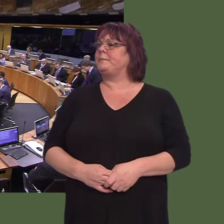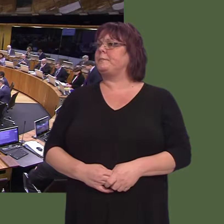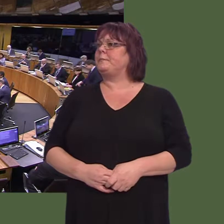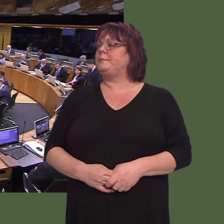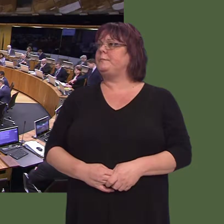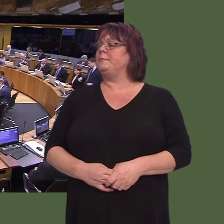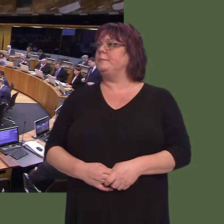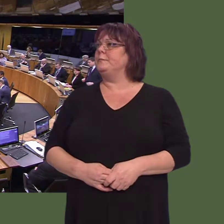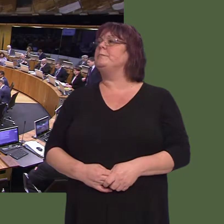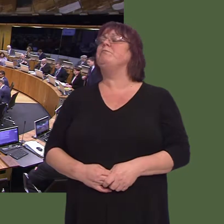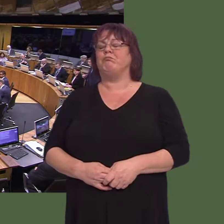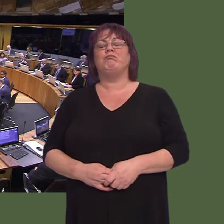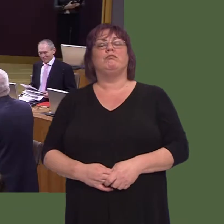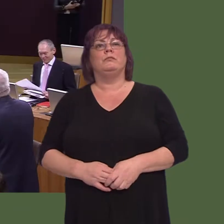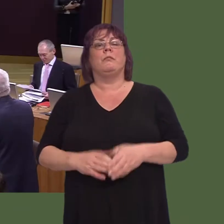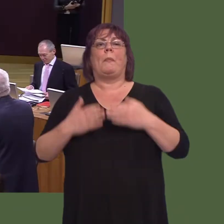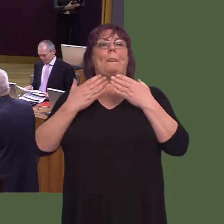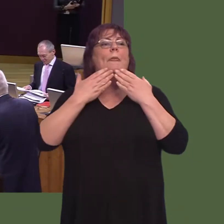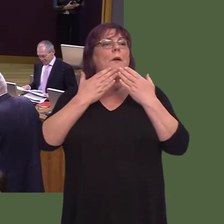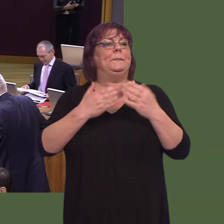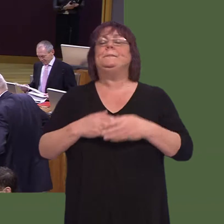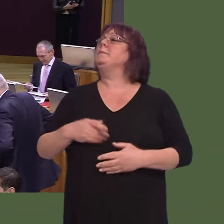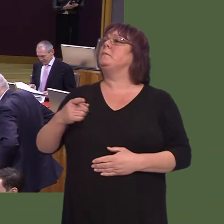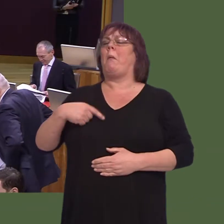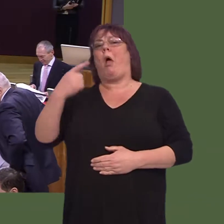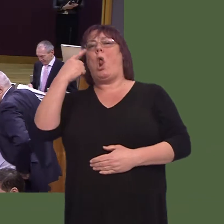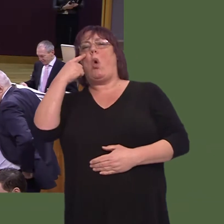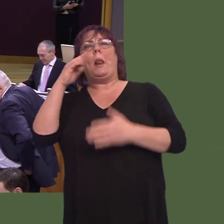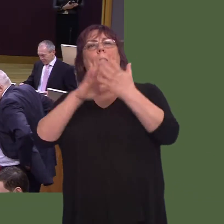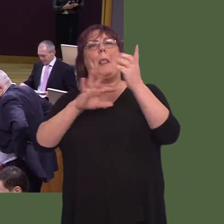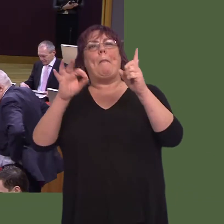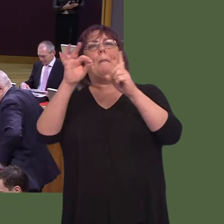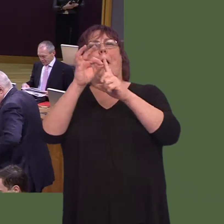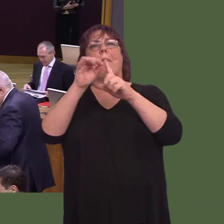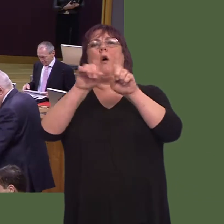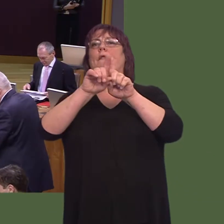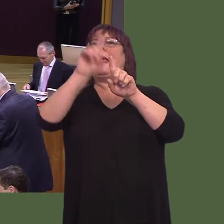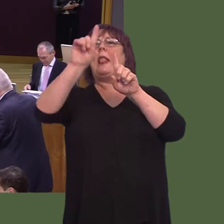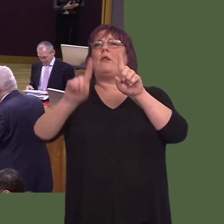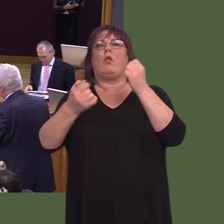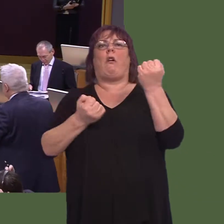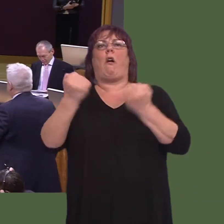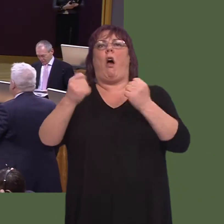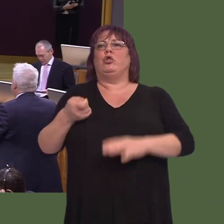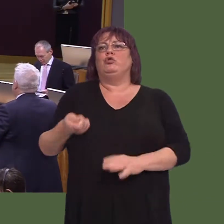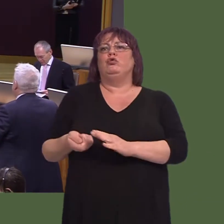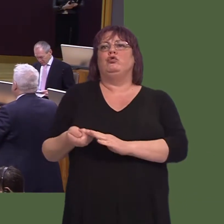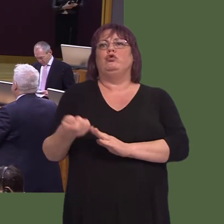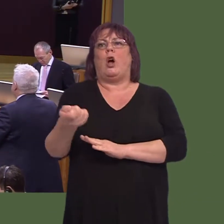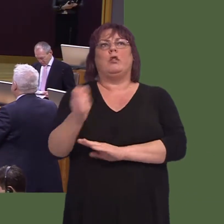Rhun ap Iorwerth AM: Iím looking at a map of the electric car charging points across